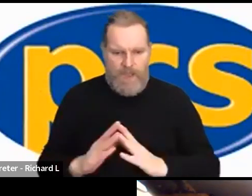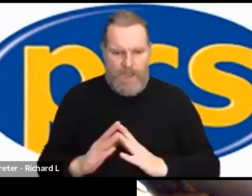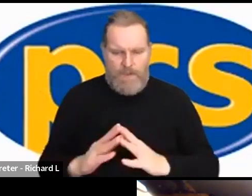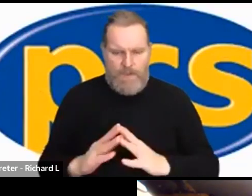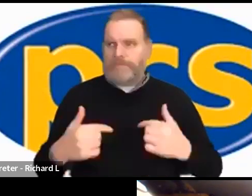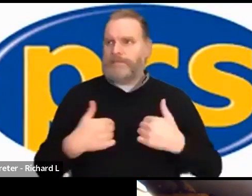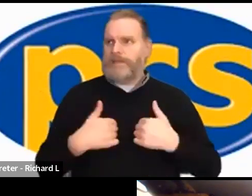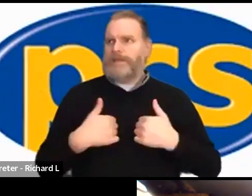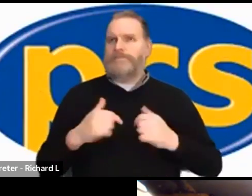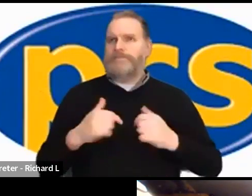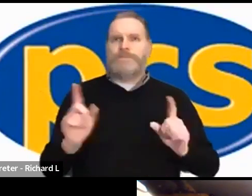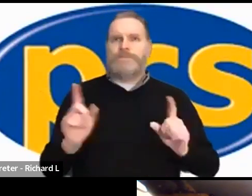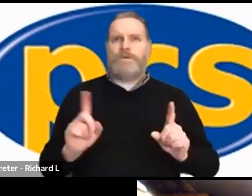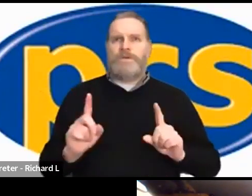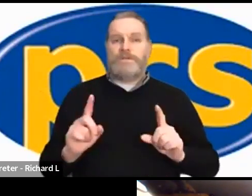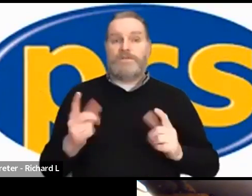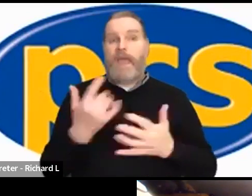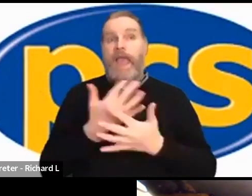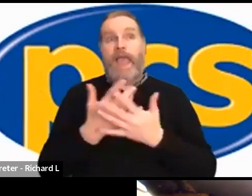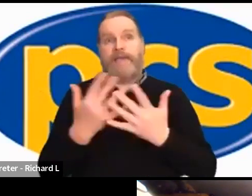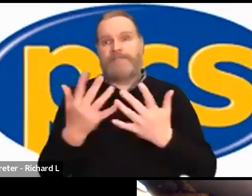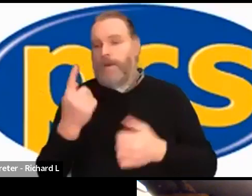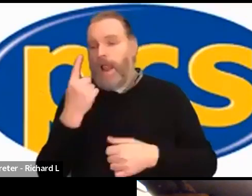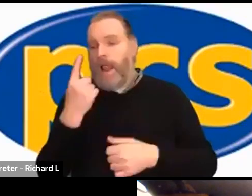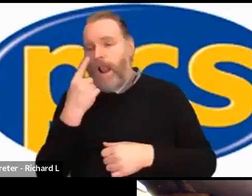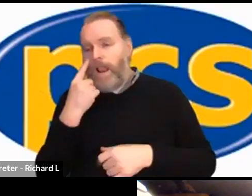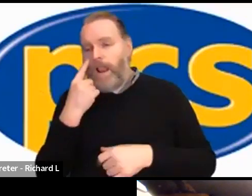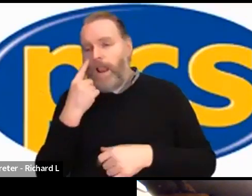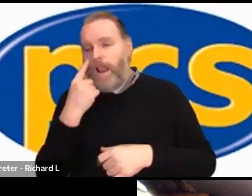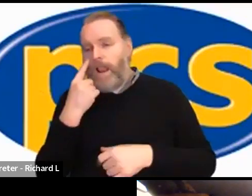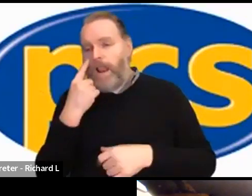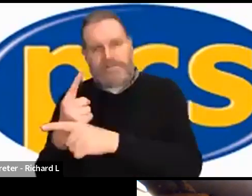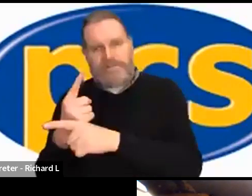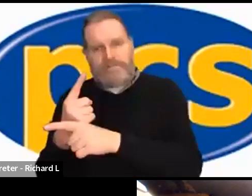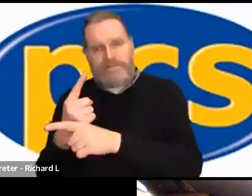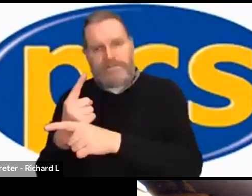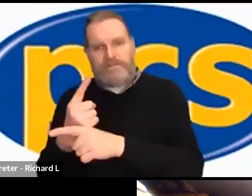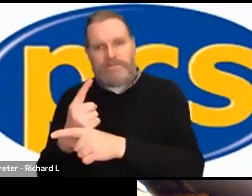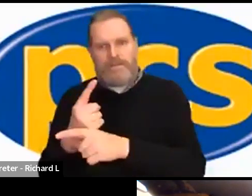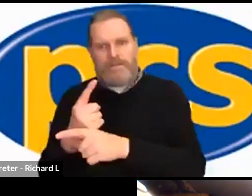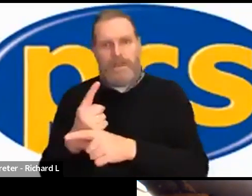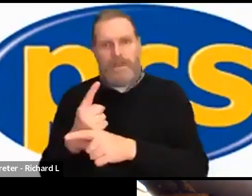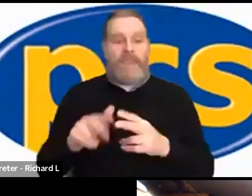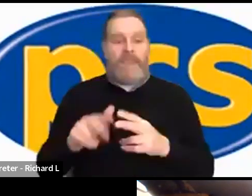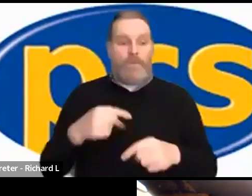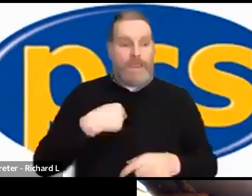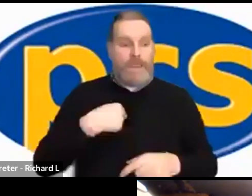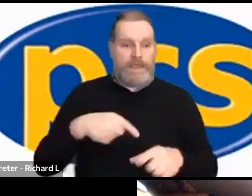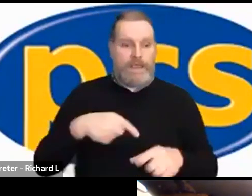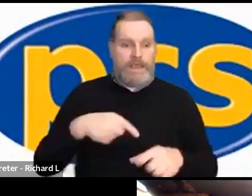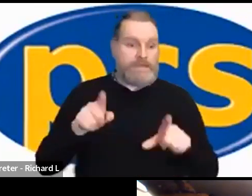will get a whole host of coverage and next week , and of course and of course. course you could take the view you could take the view. Well, if we weren't out on the same day. Does that mean we get